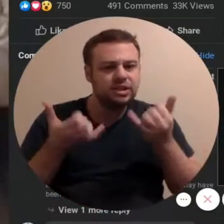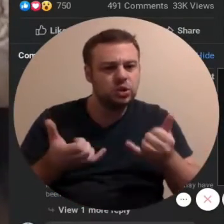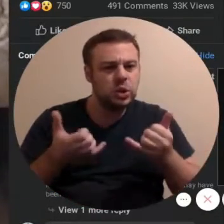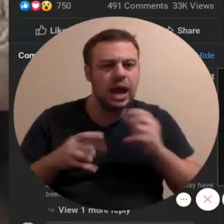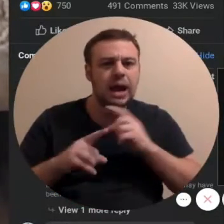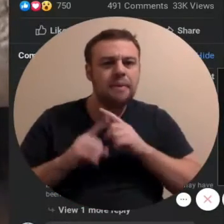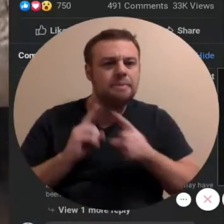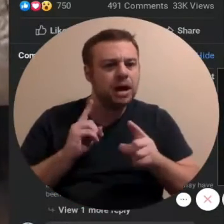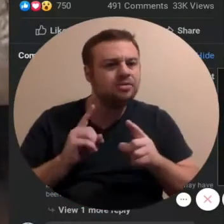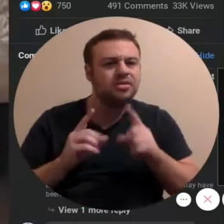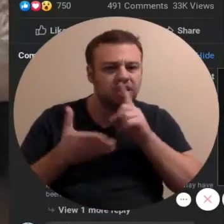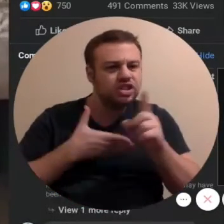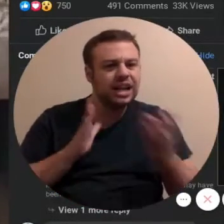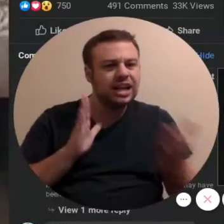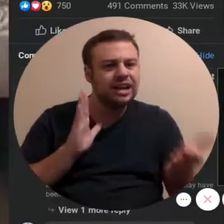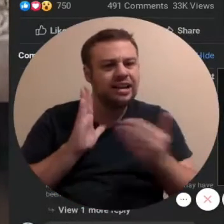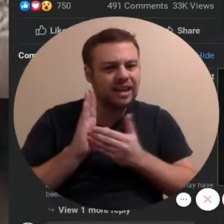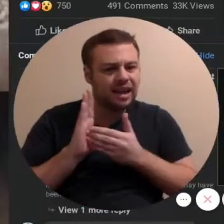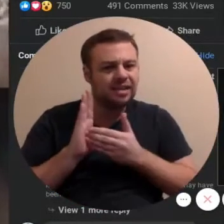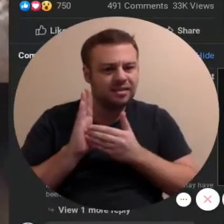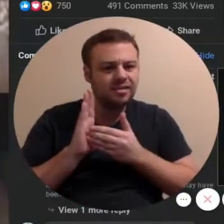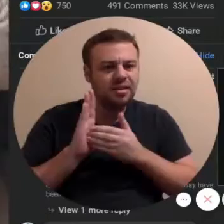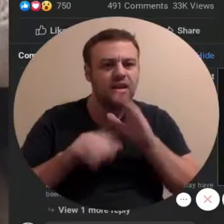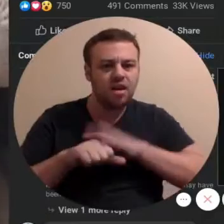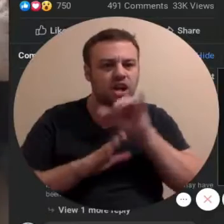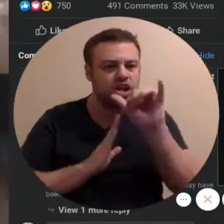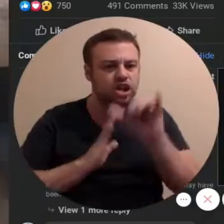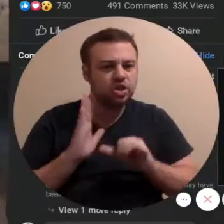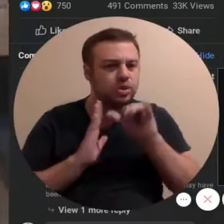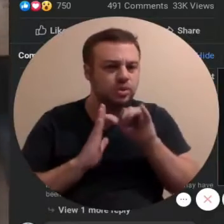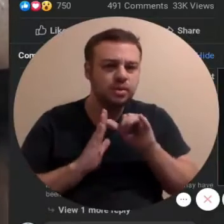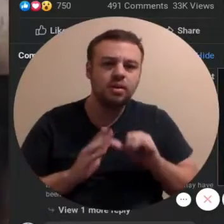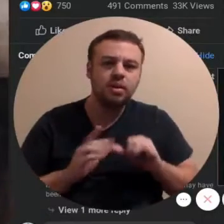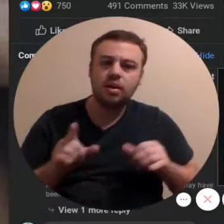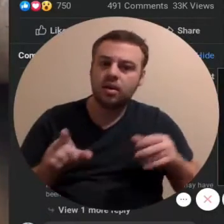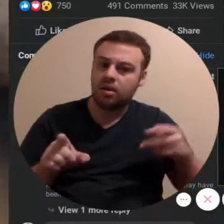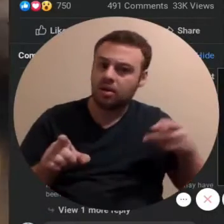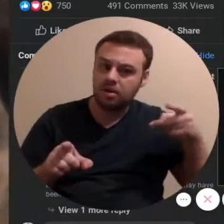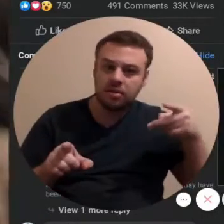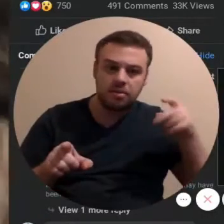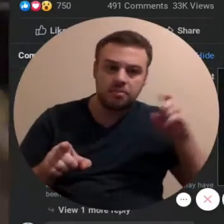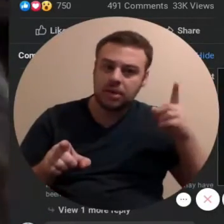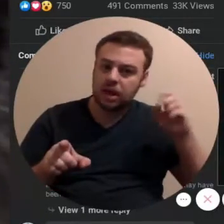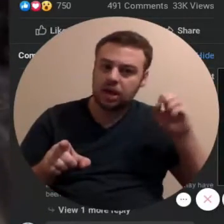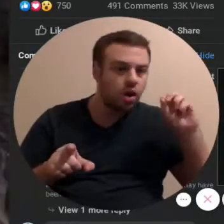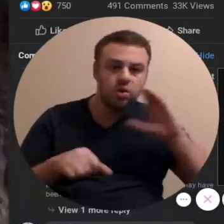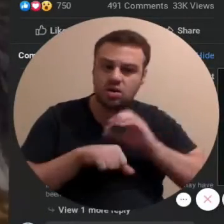So, no. Pedro has not been at the zoo very long. Janice, remember when her Pedro came?